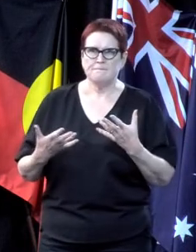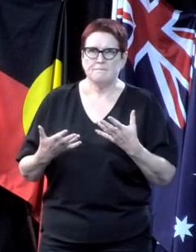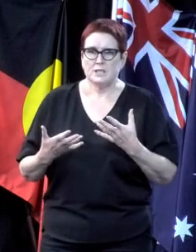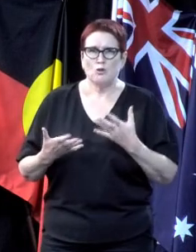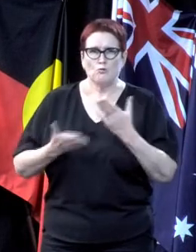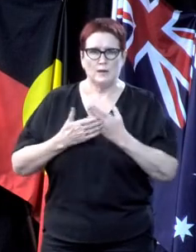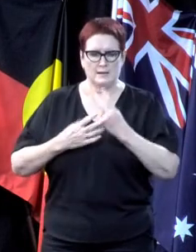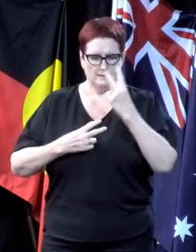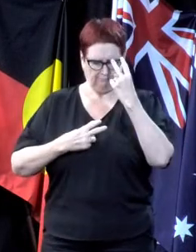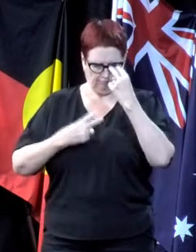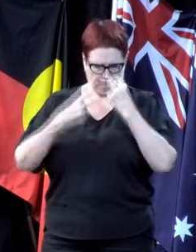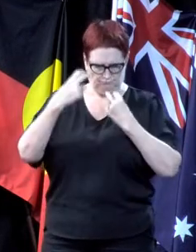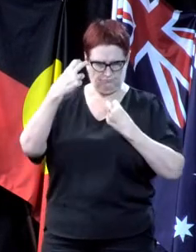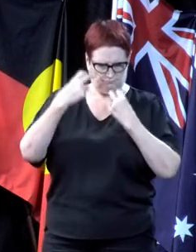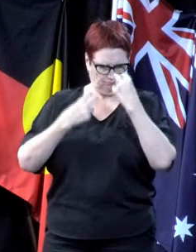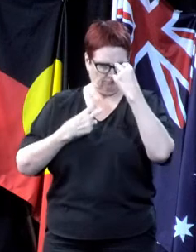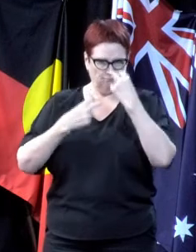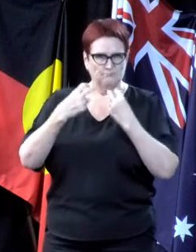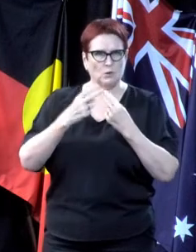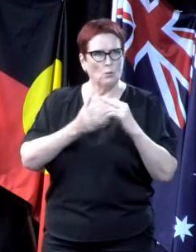support from the department about their school improvement journey.